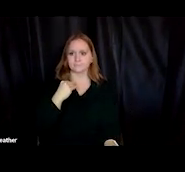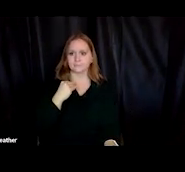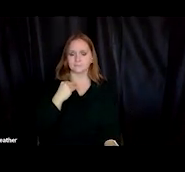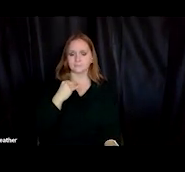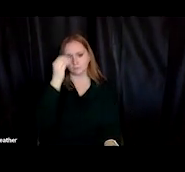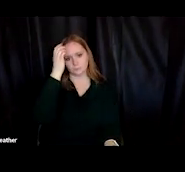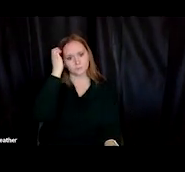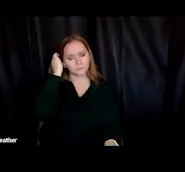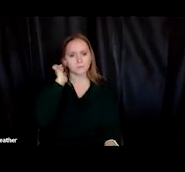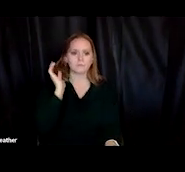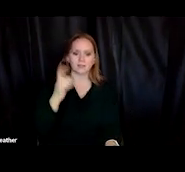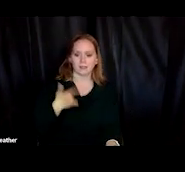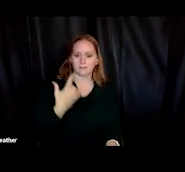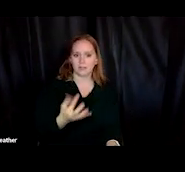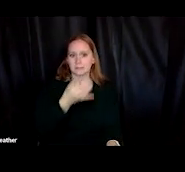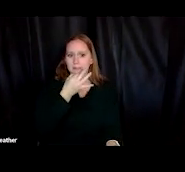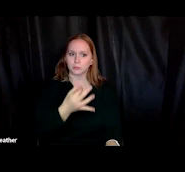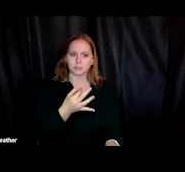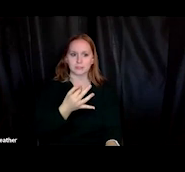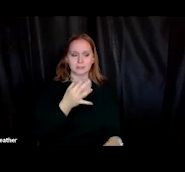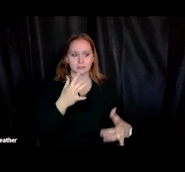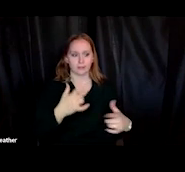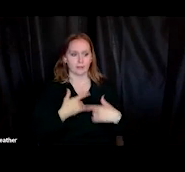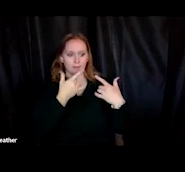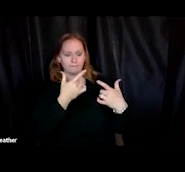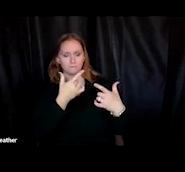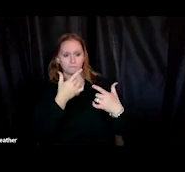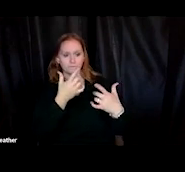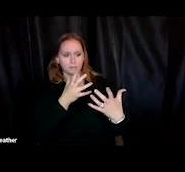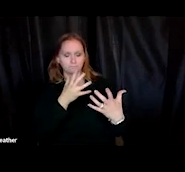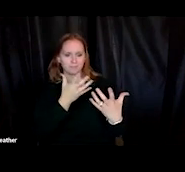and living expertise can fit anywhere into the SOAR process.